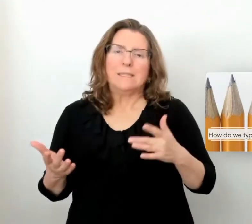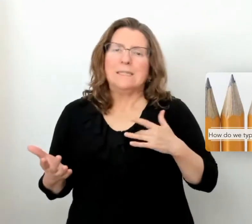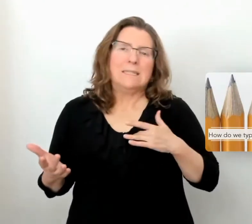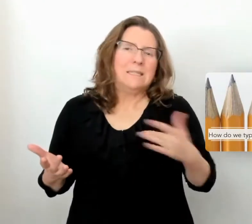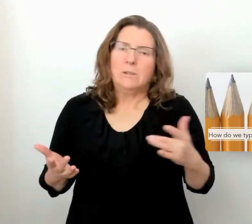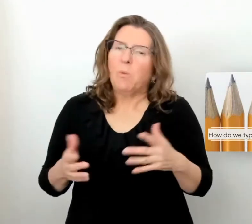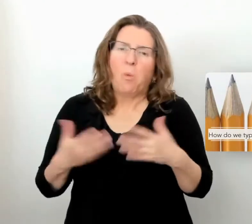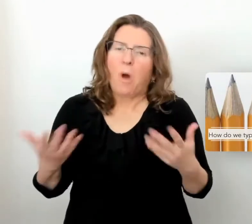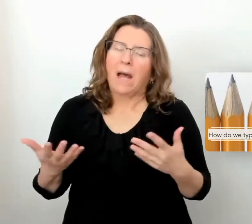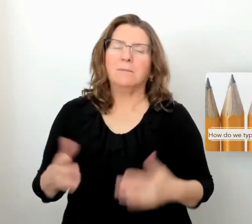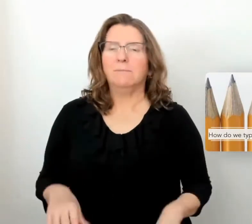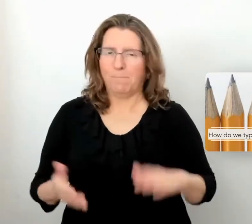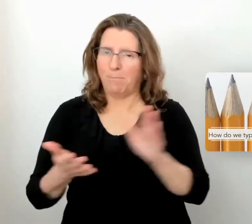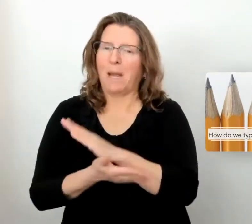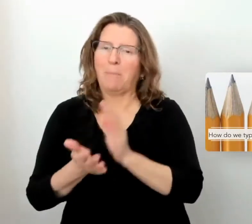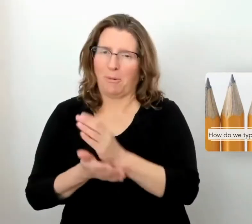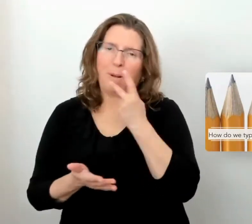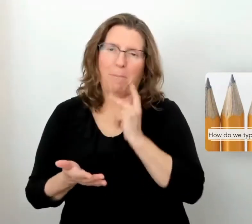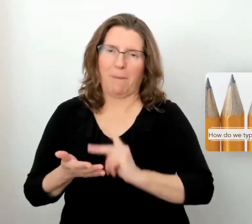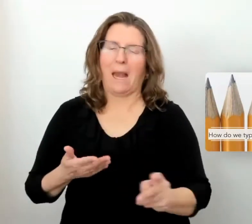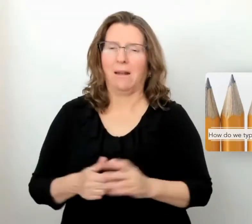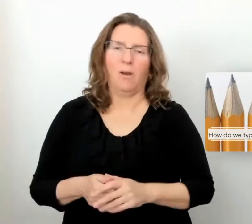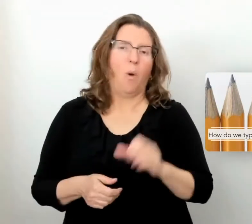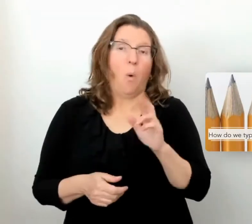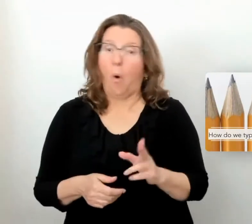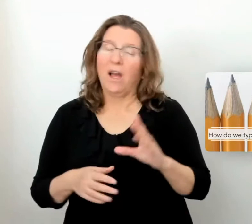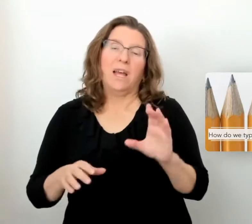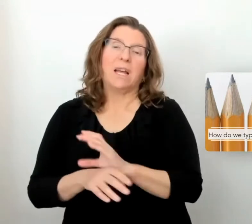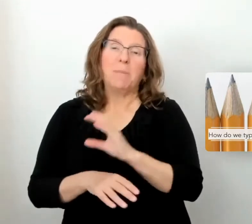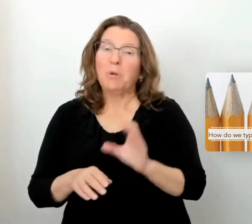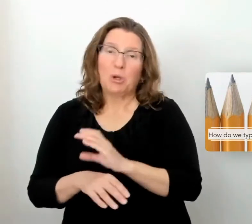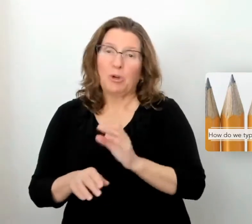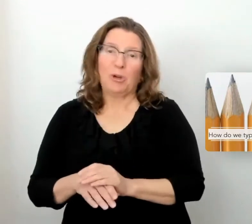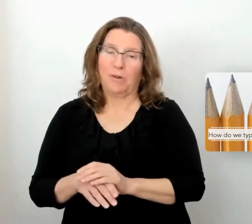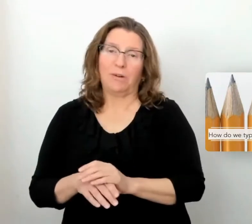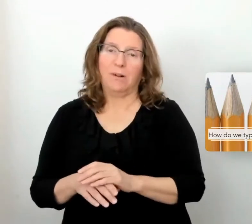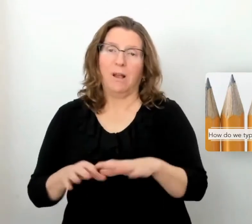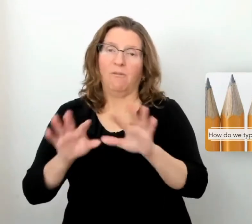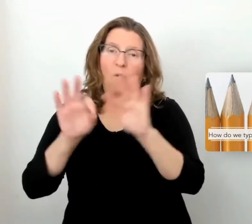We still tend to limit ourselves to paper and pen, or keyboarding on the computer.